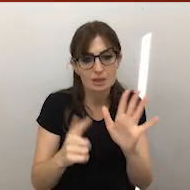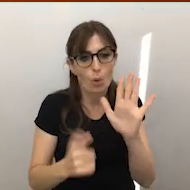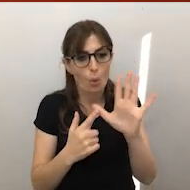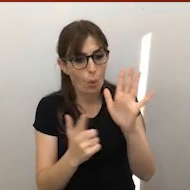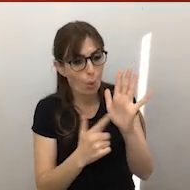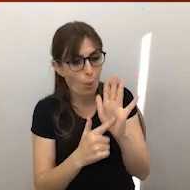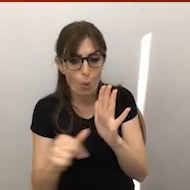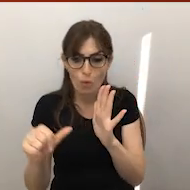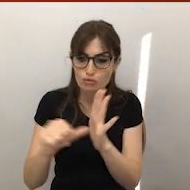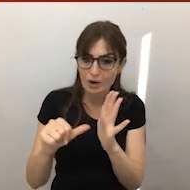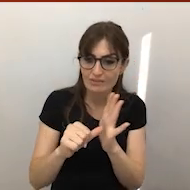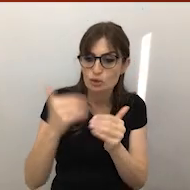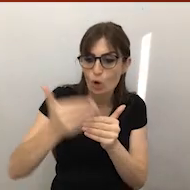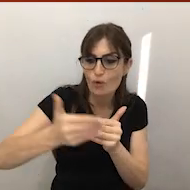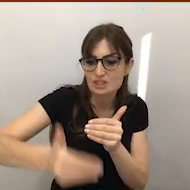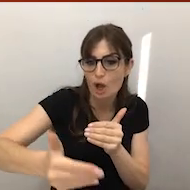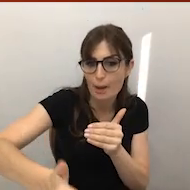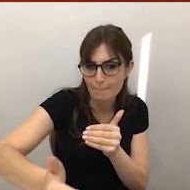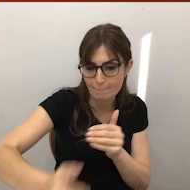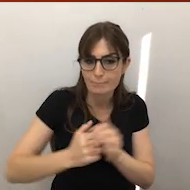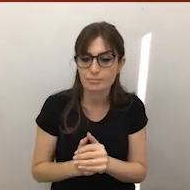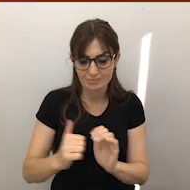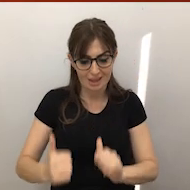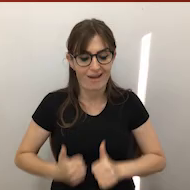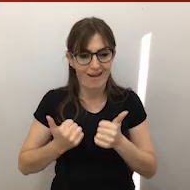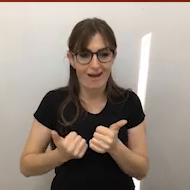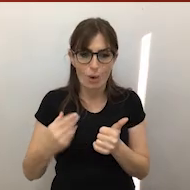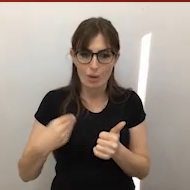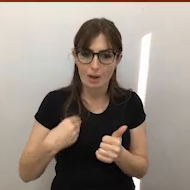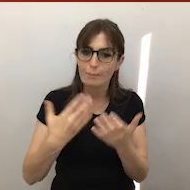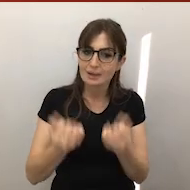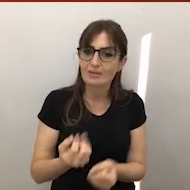minus all expenses over time. Creative Arts Limited has an accumulated surplus